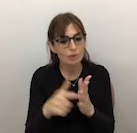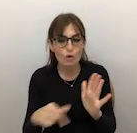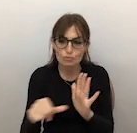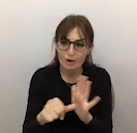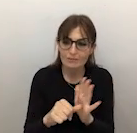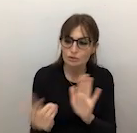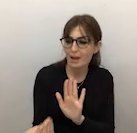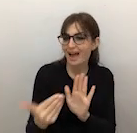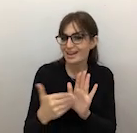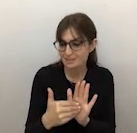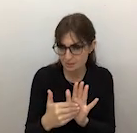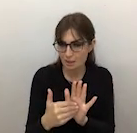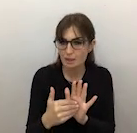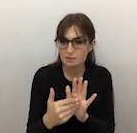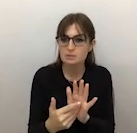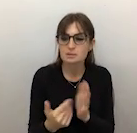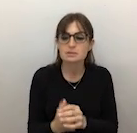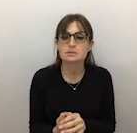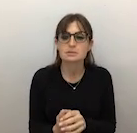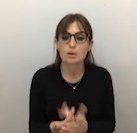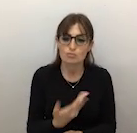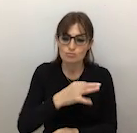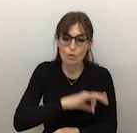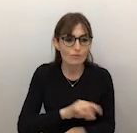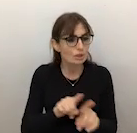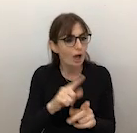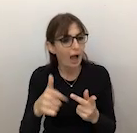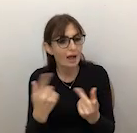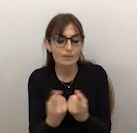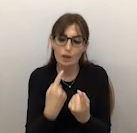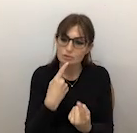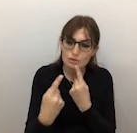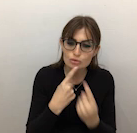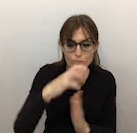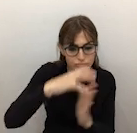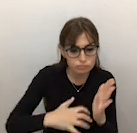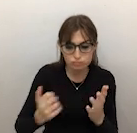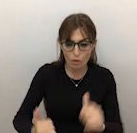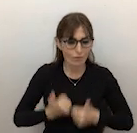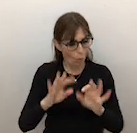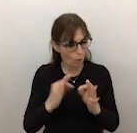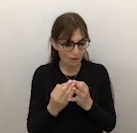as revenue and assets, and other operational details, such as a description of the organization's activities